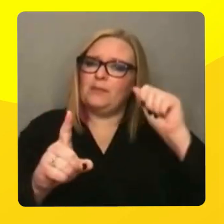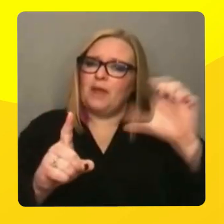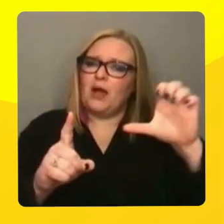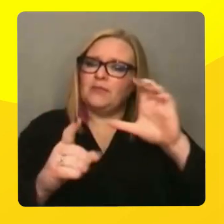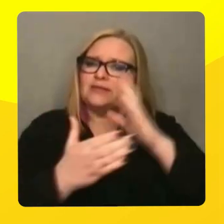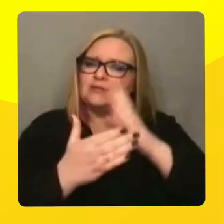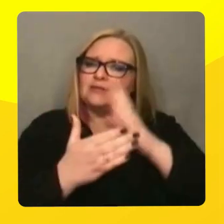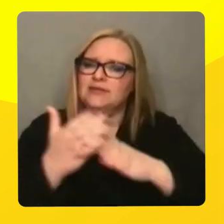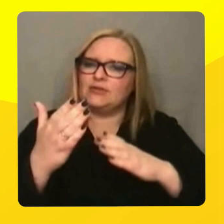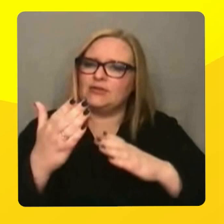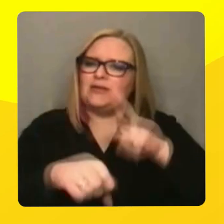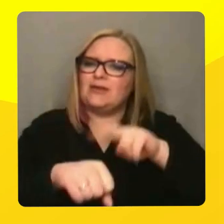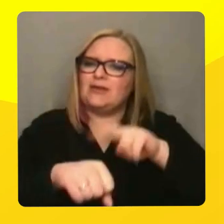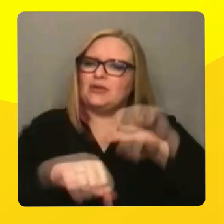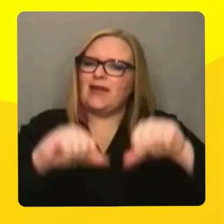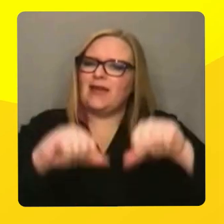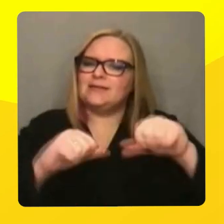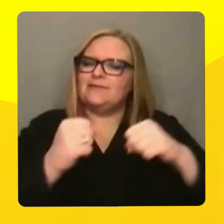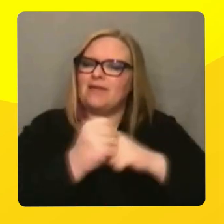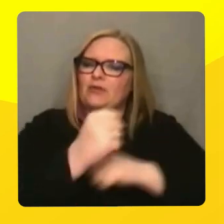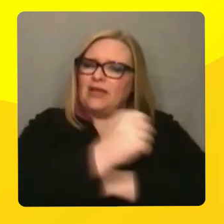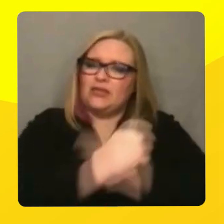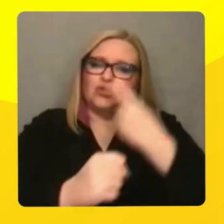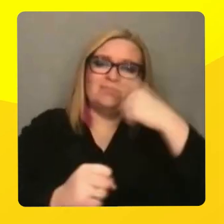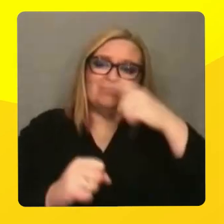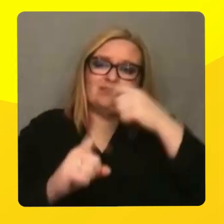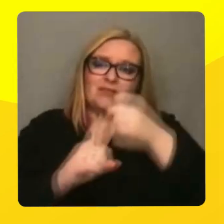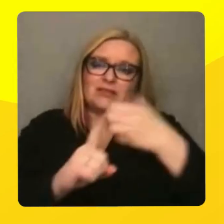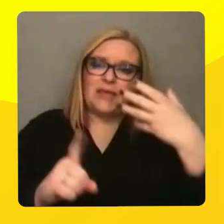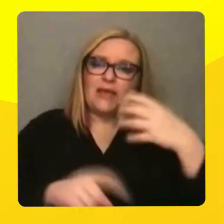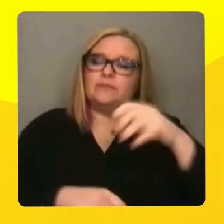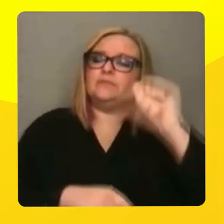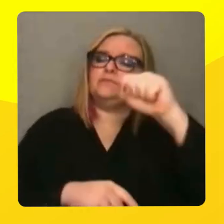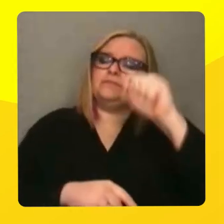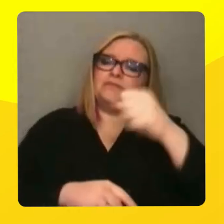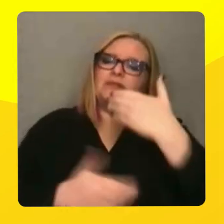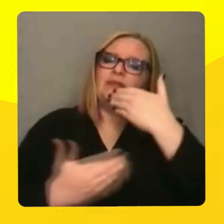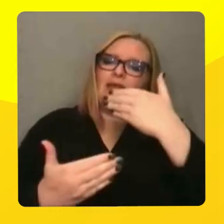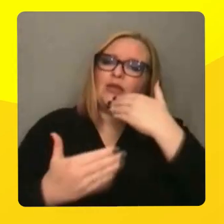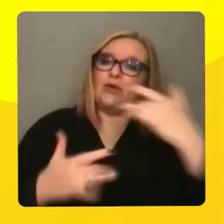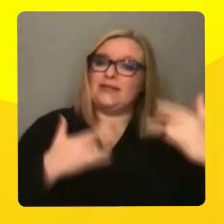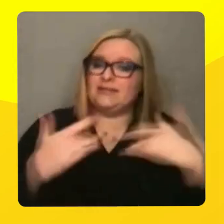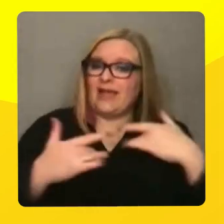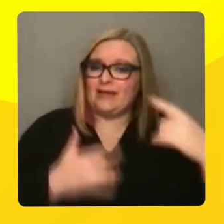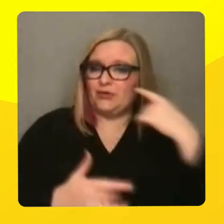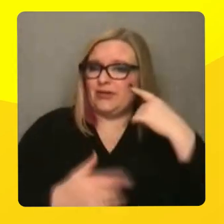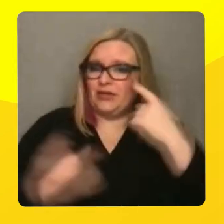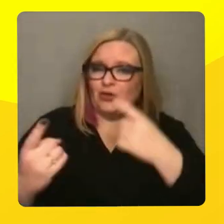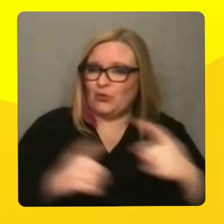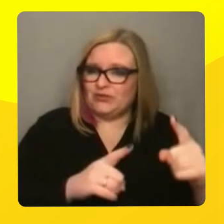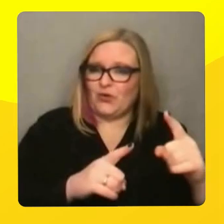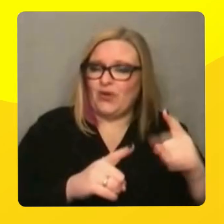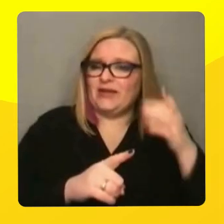Can you tell us a little bit more about that? Sure, thanks, Bish. It's so exciting to hear about what's going on over at Georgia State, too.